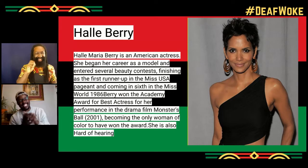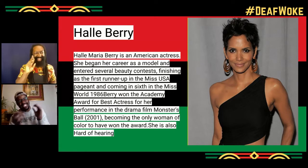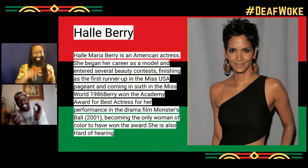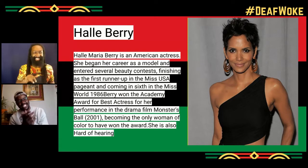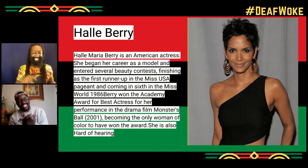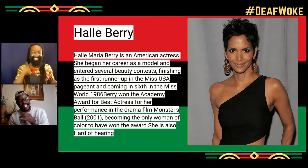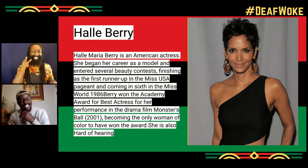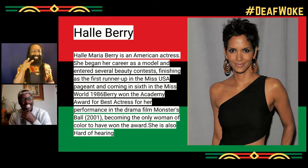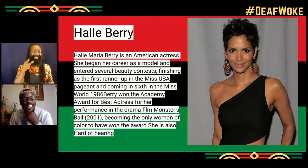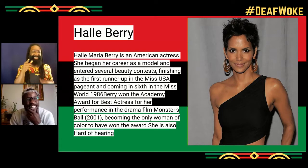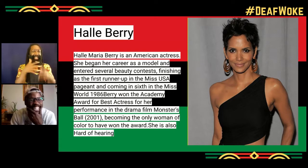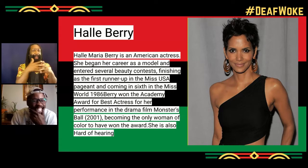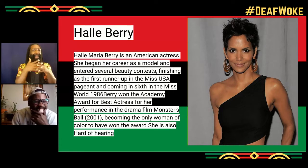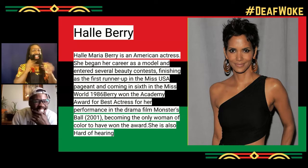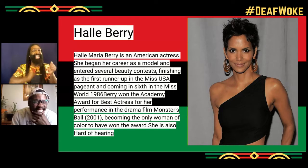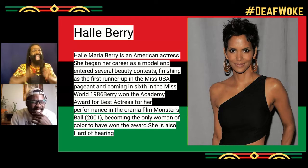you got that one, Halle Berry.